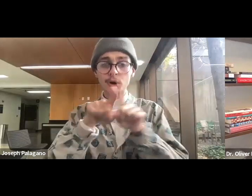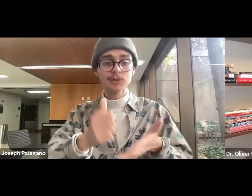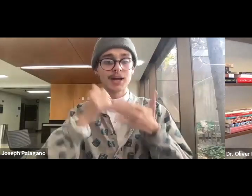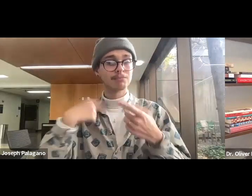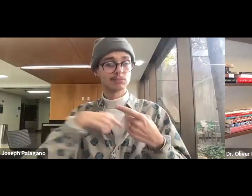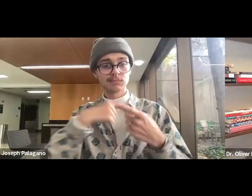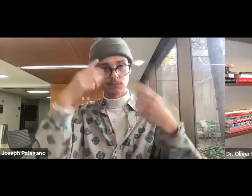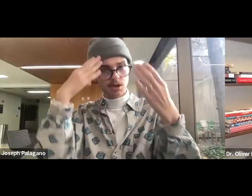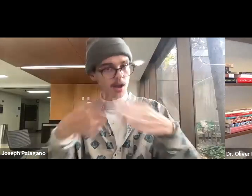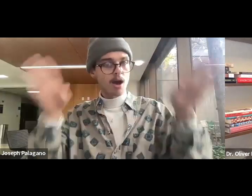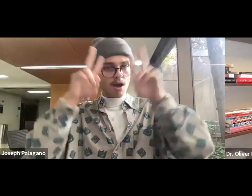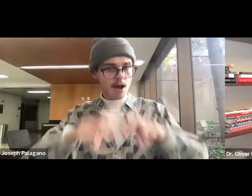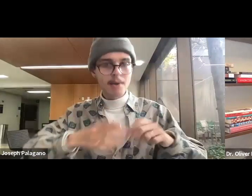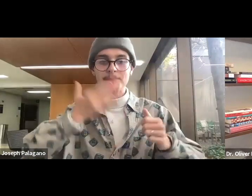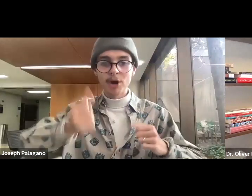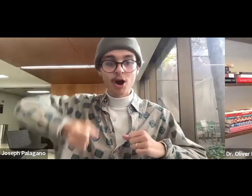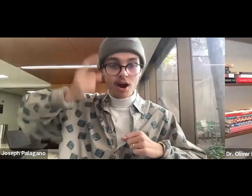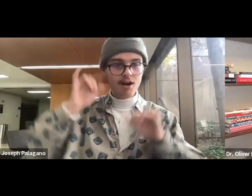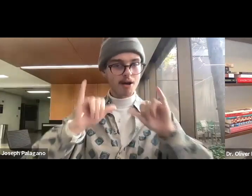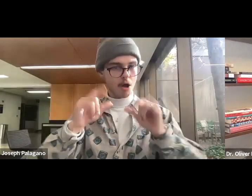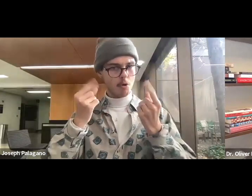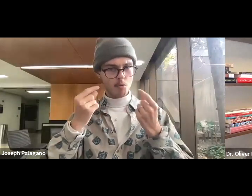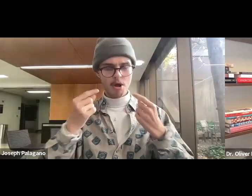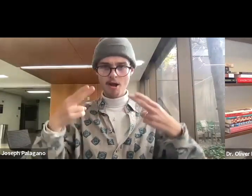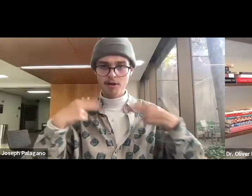of neuroscience. They increase our understanding of the human